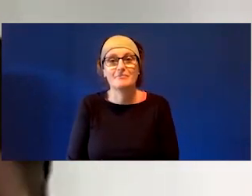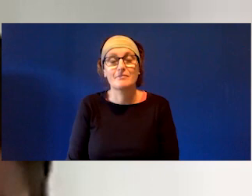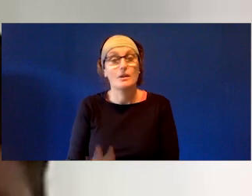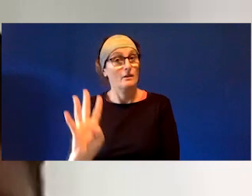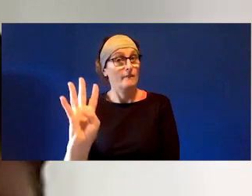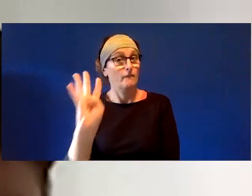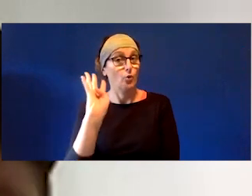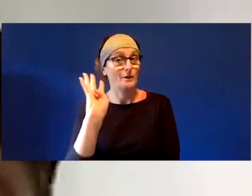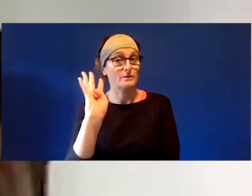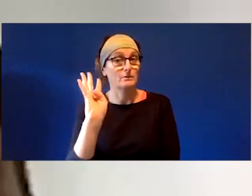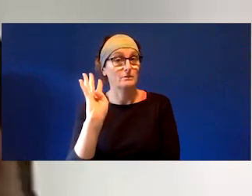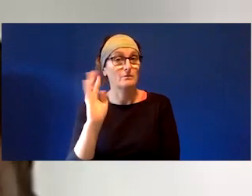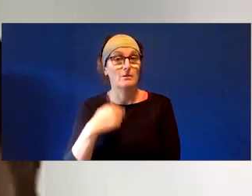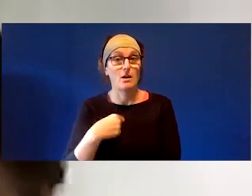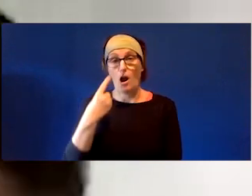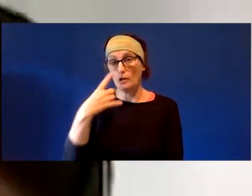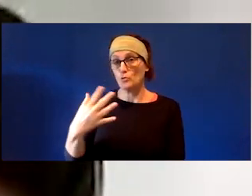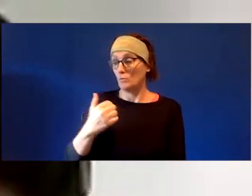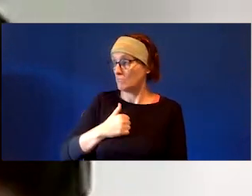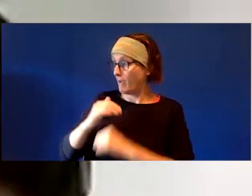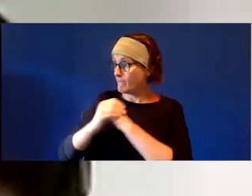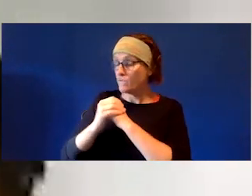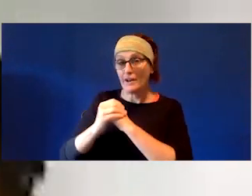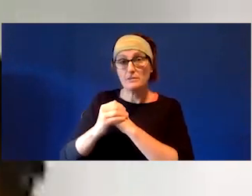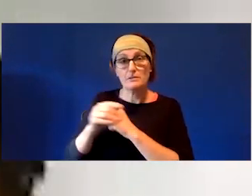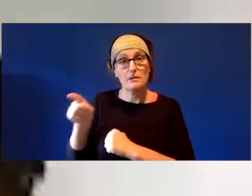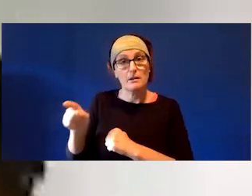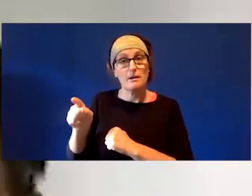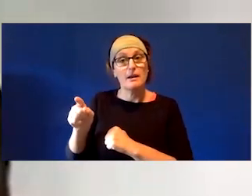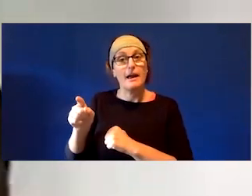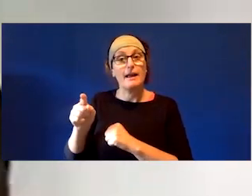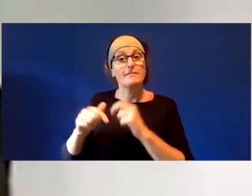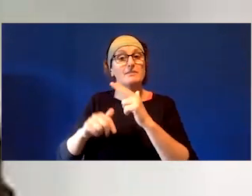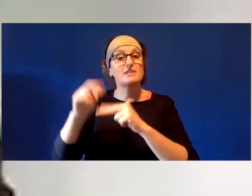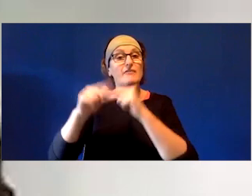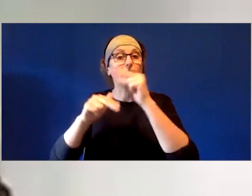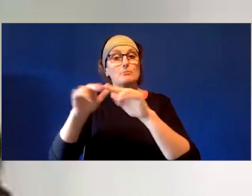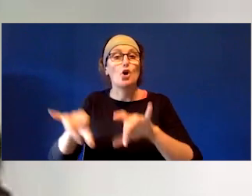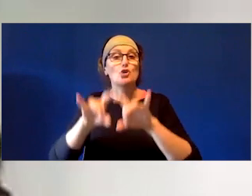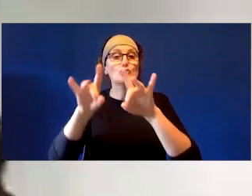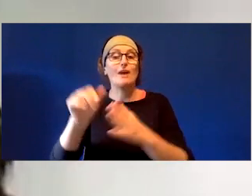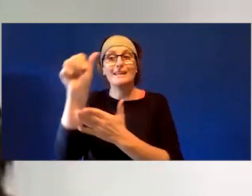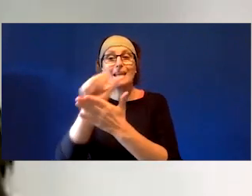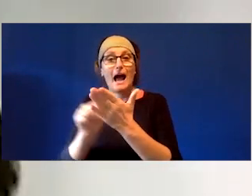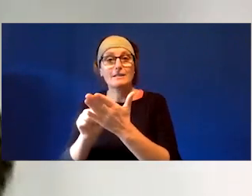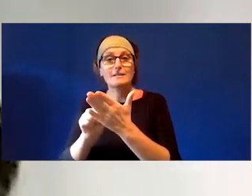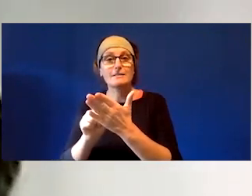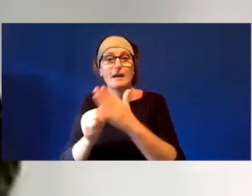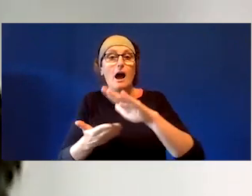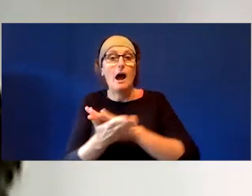ago I saw friends has developed the amazing Facebook group, if you are not a Melbourne of you should join.